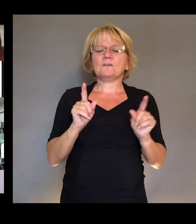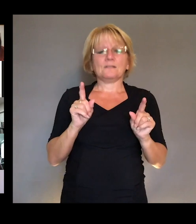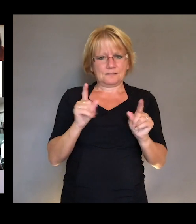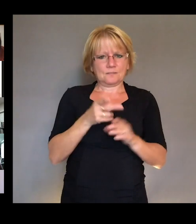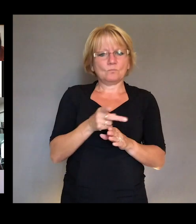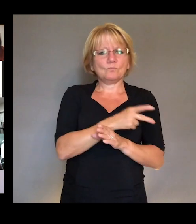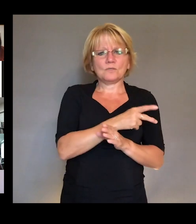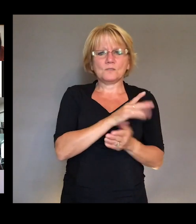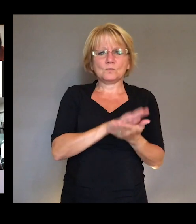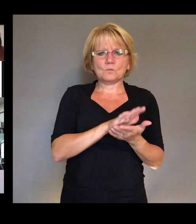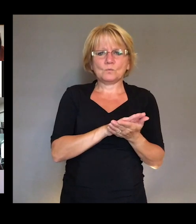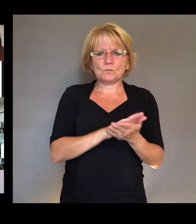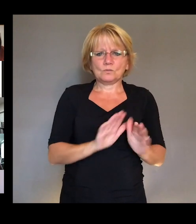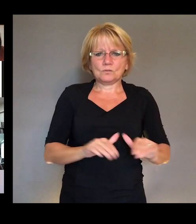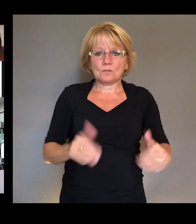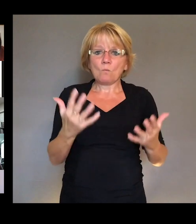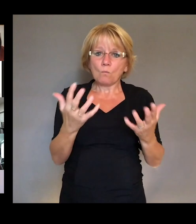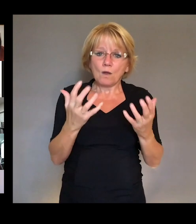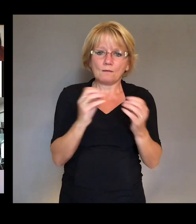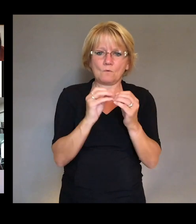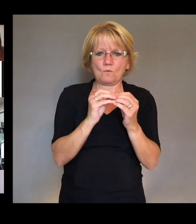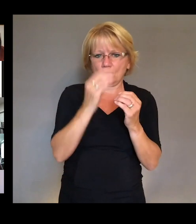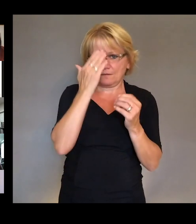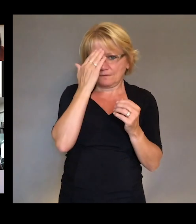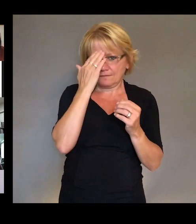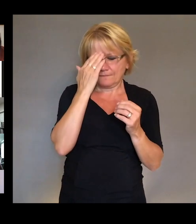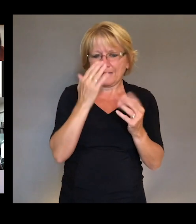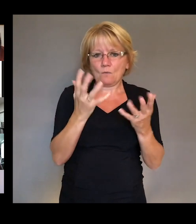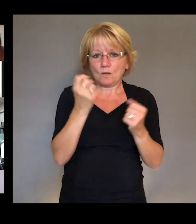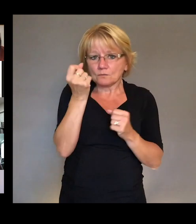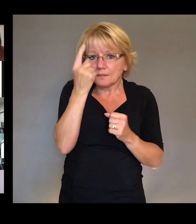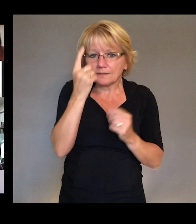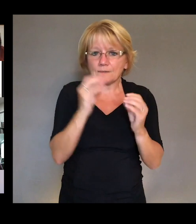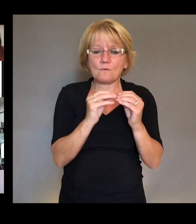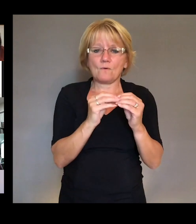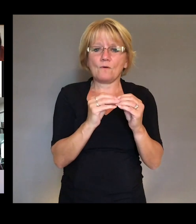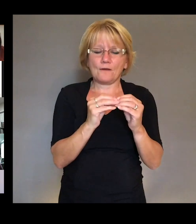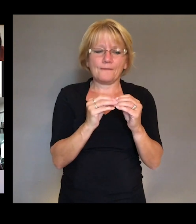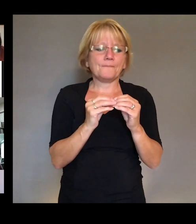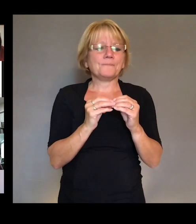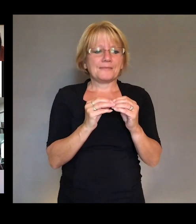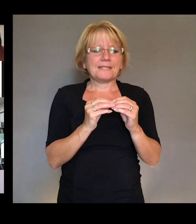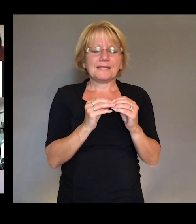Preschoolers, want to know more information. They wanna understand why things are the way they are.